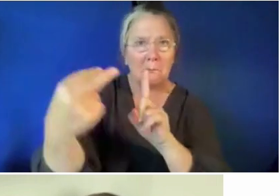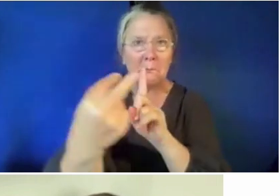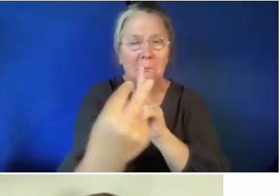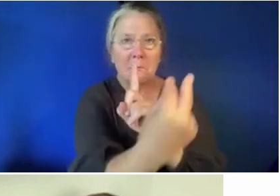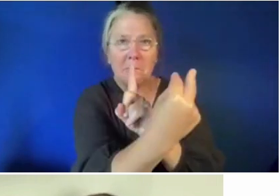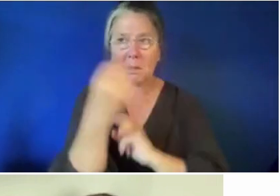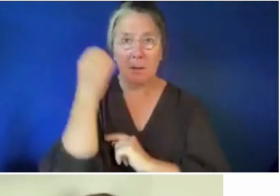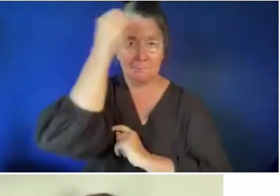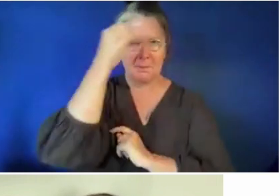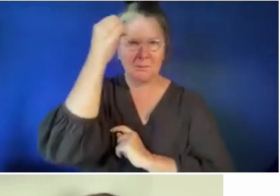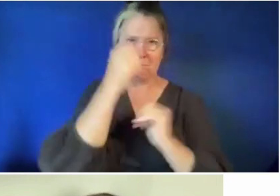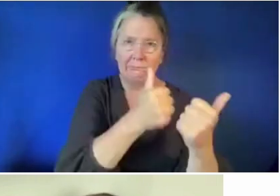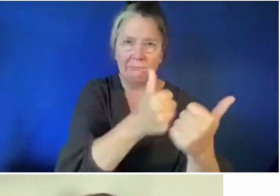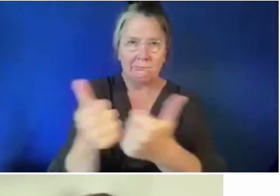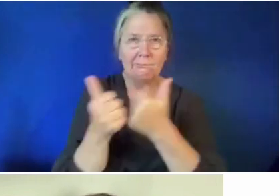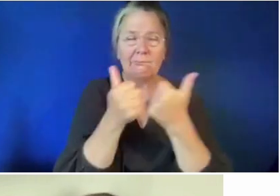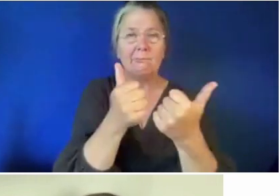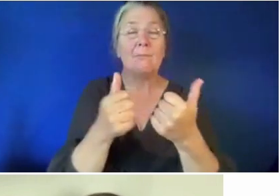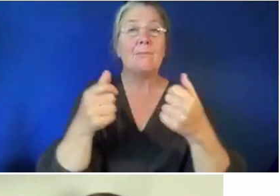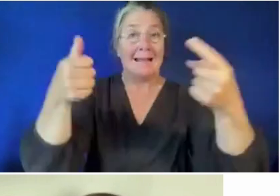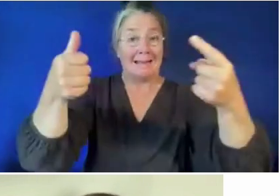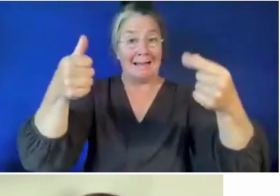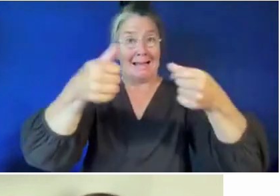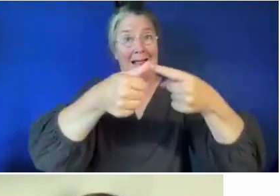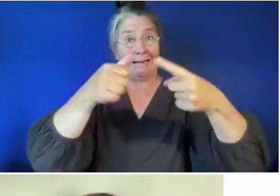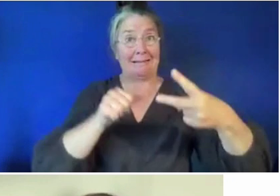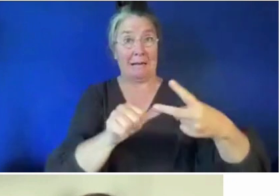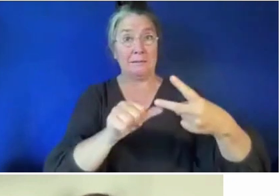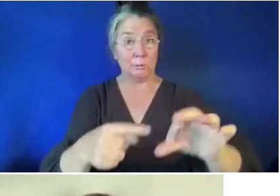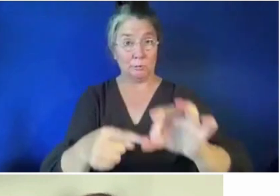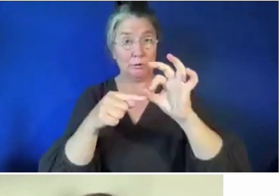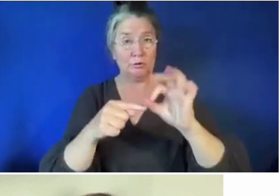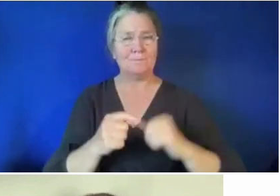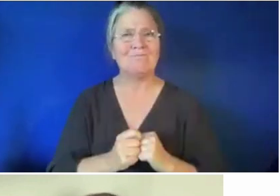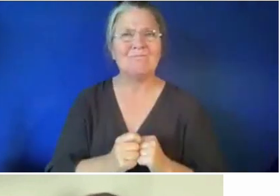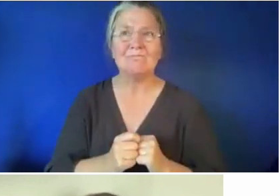Our next question from the audience coming through is a very hot topic. What work is being done